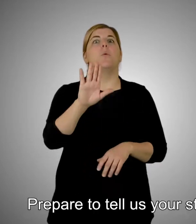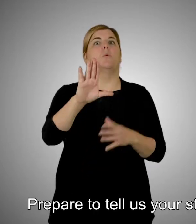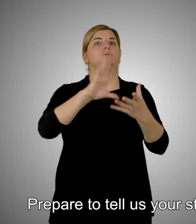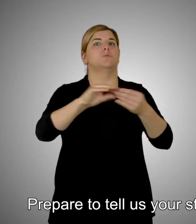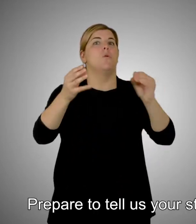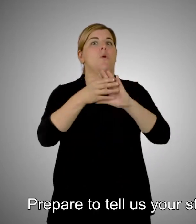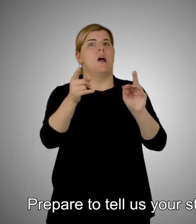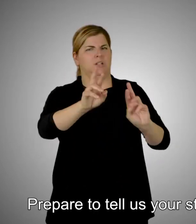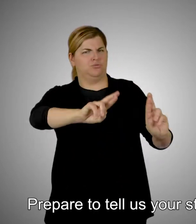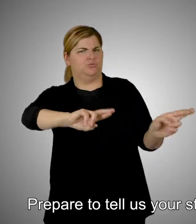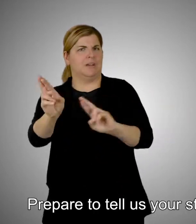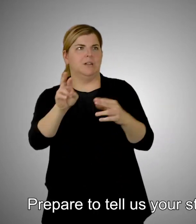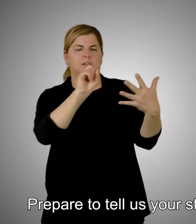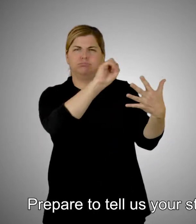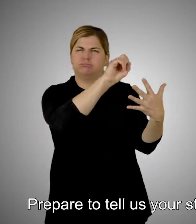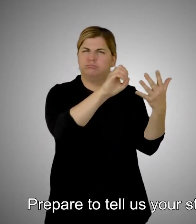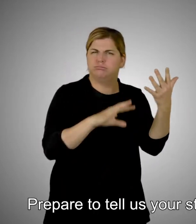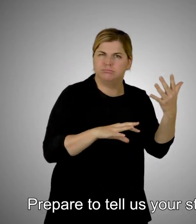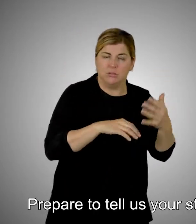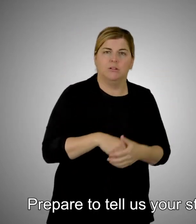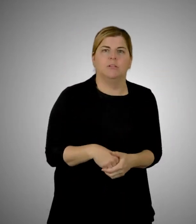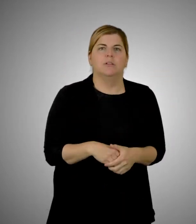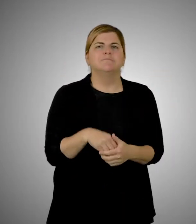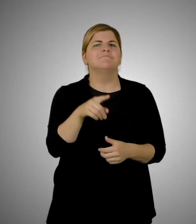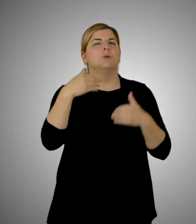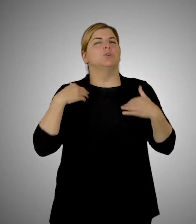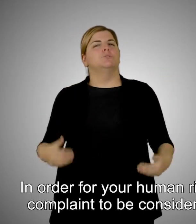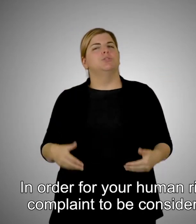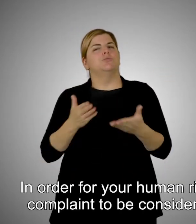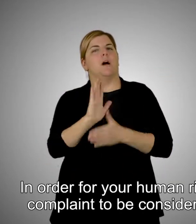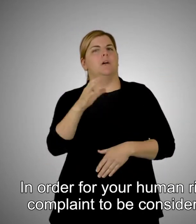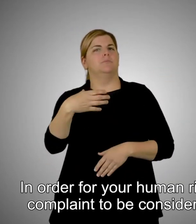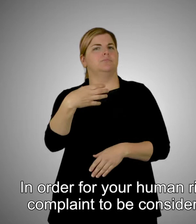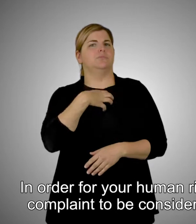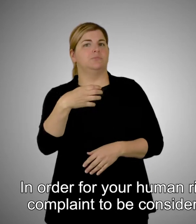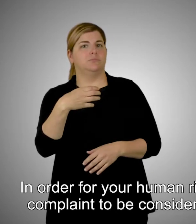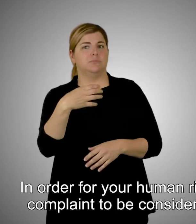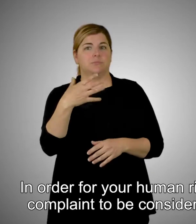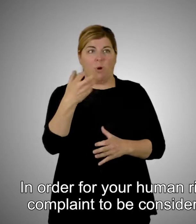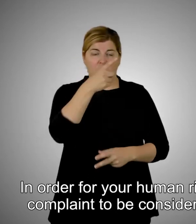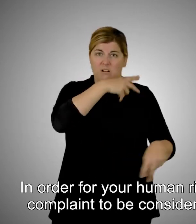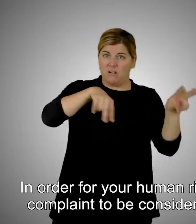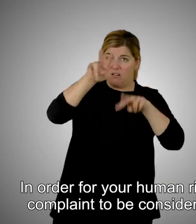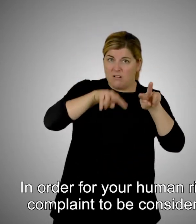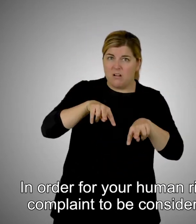Prepare to tell us your story In order for your human rights complaint to be considered,